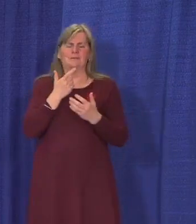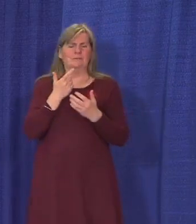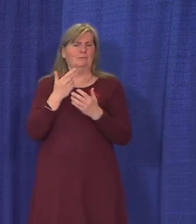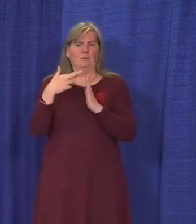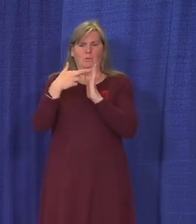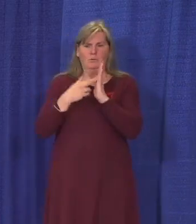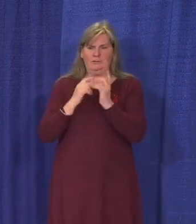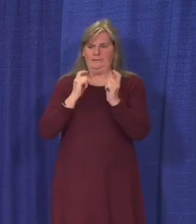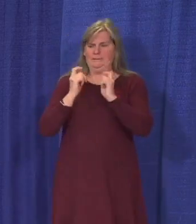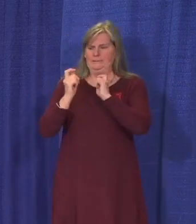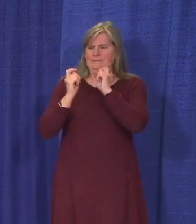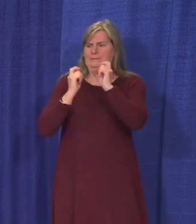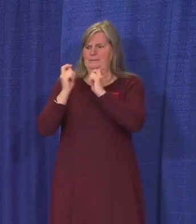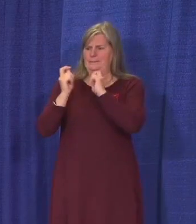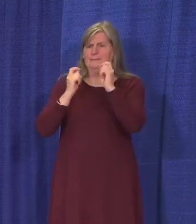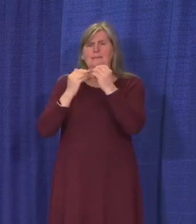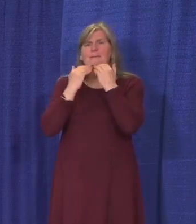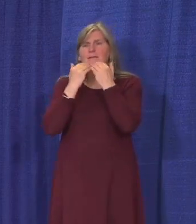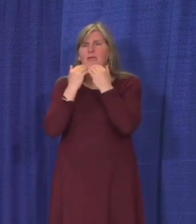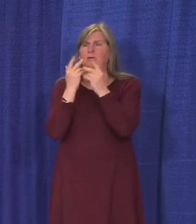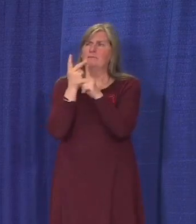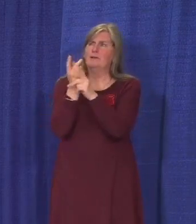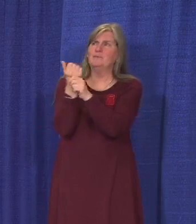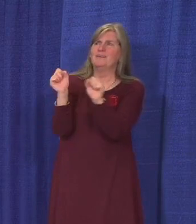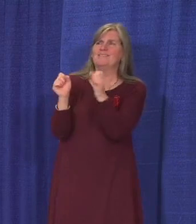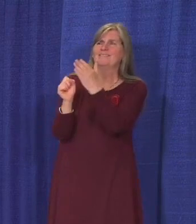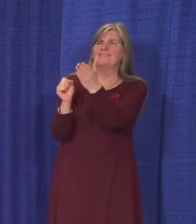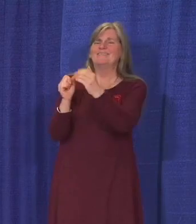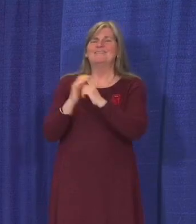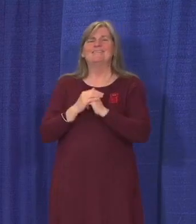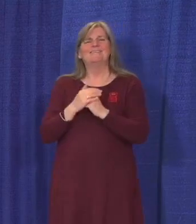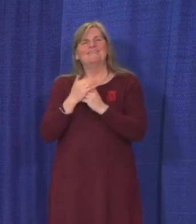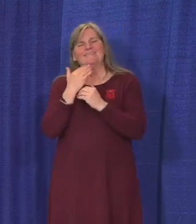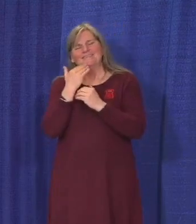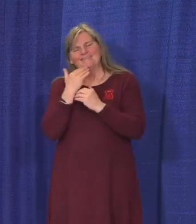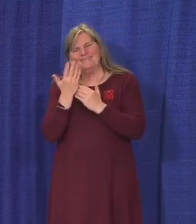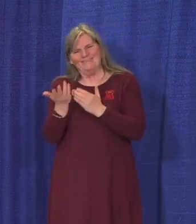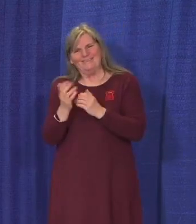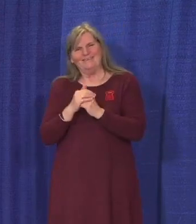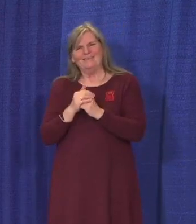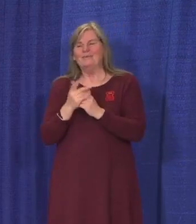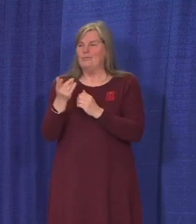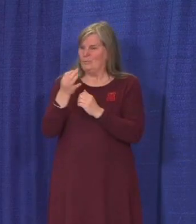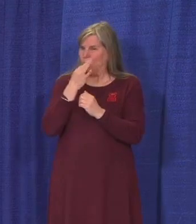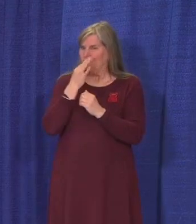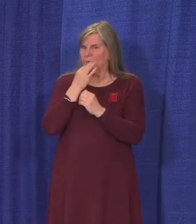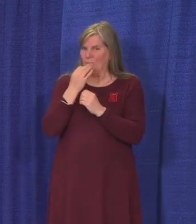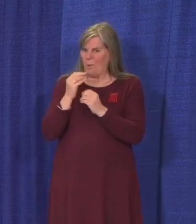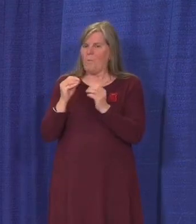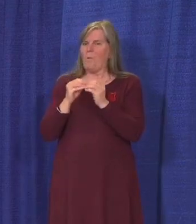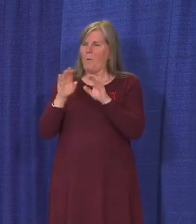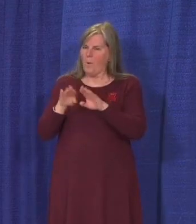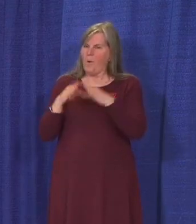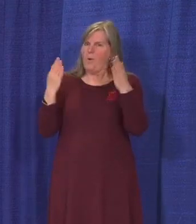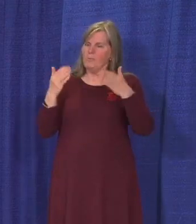indoor table service. I want to thank each and every one of our local restaurants and